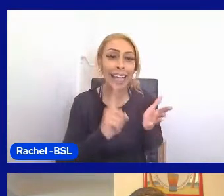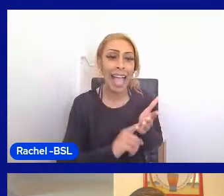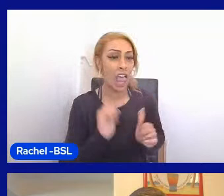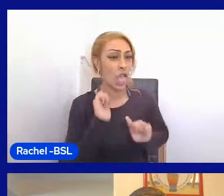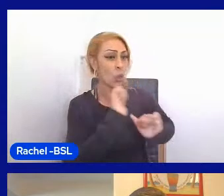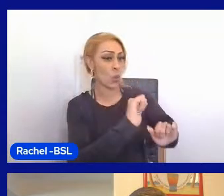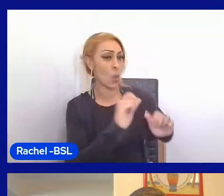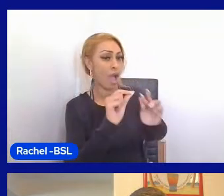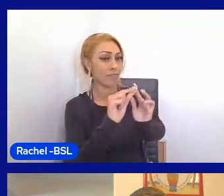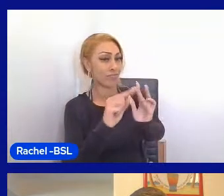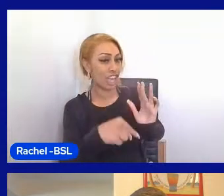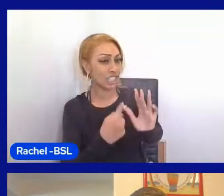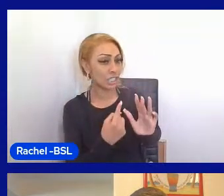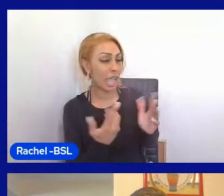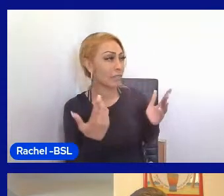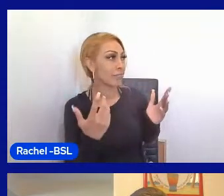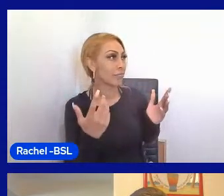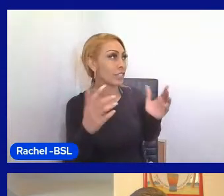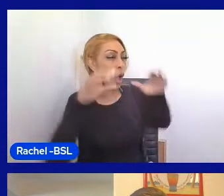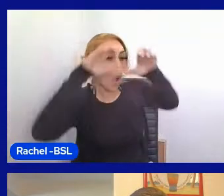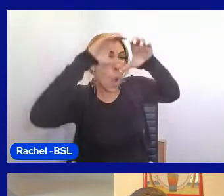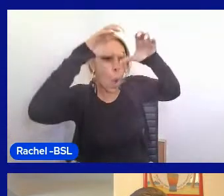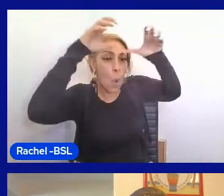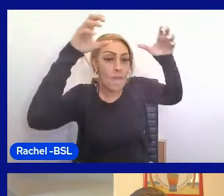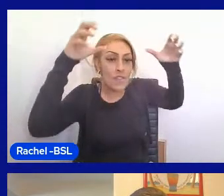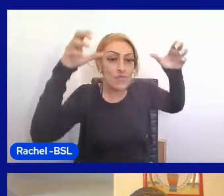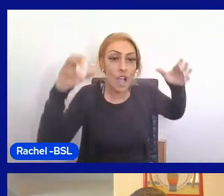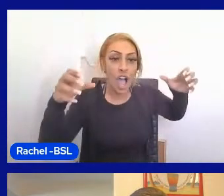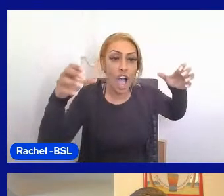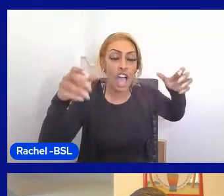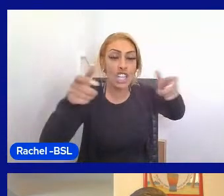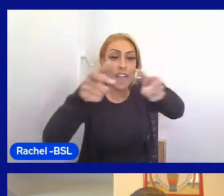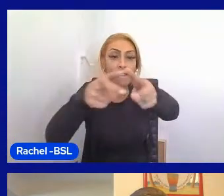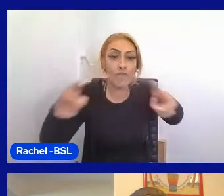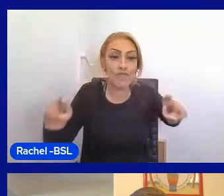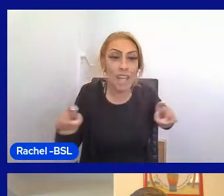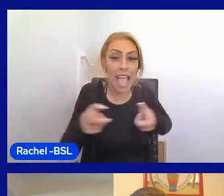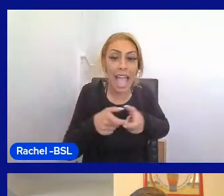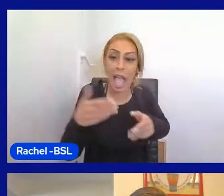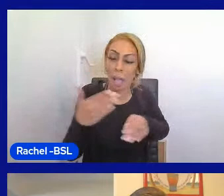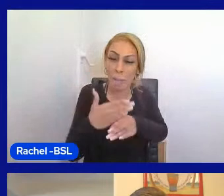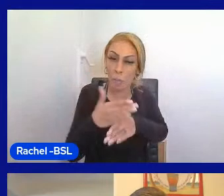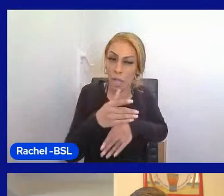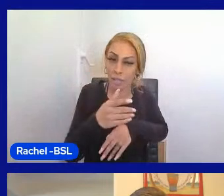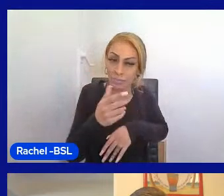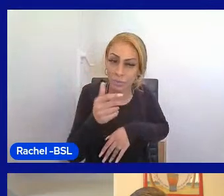that's great as well. I want to jump over to you cal, maybe you can